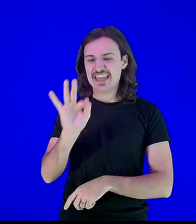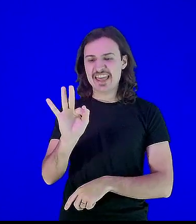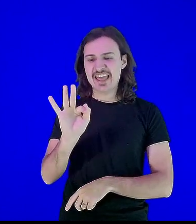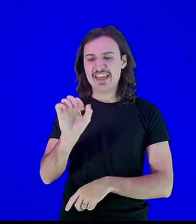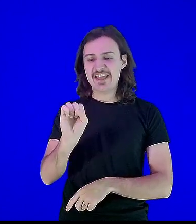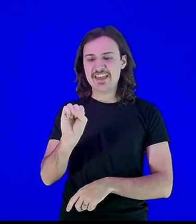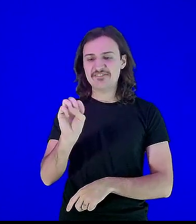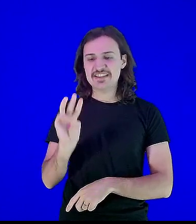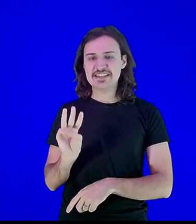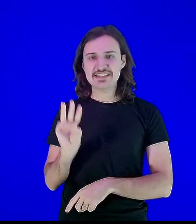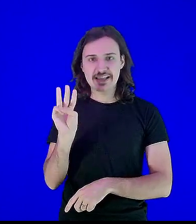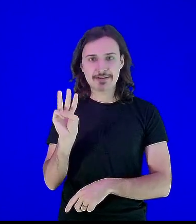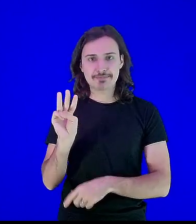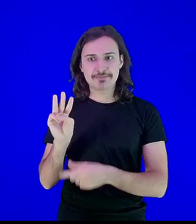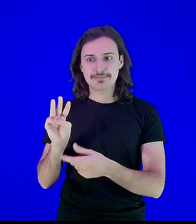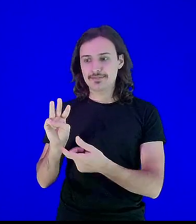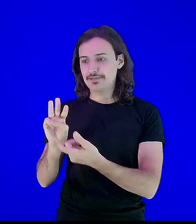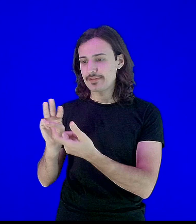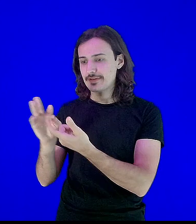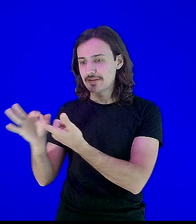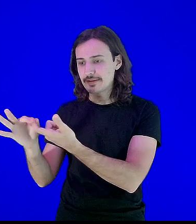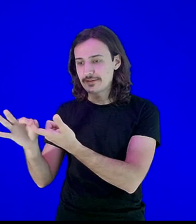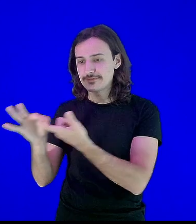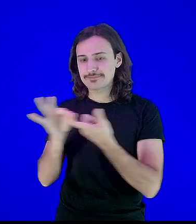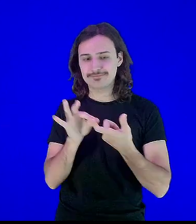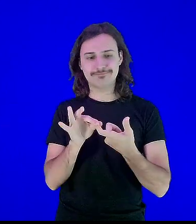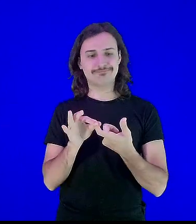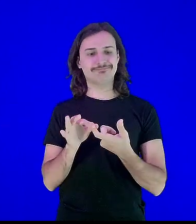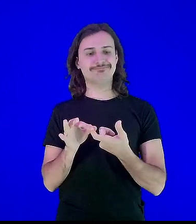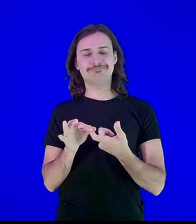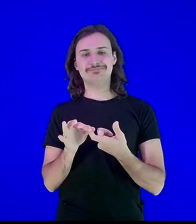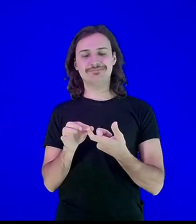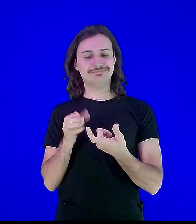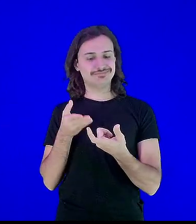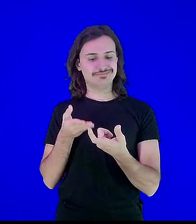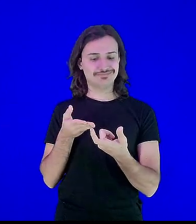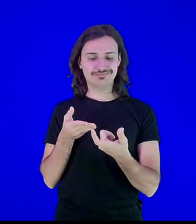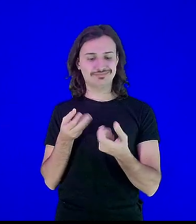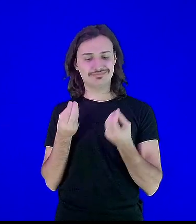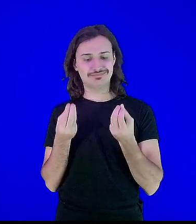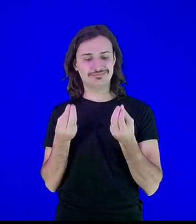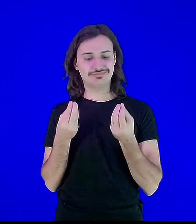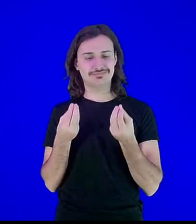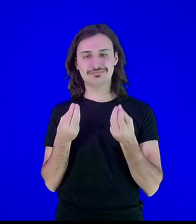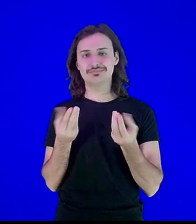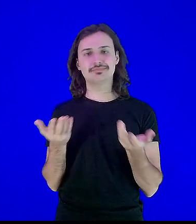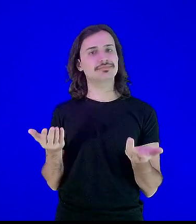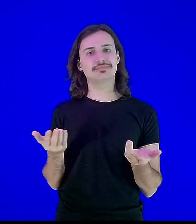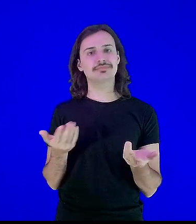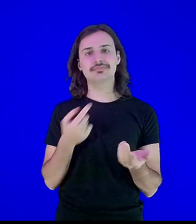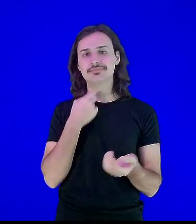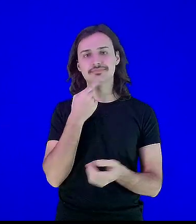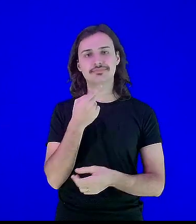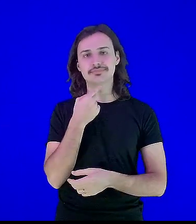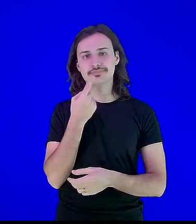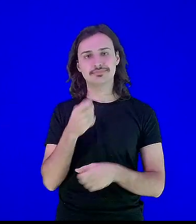if I try to use "FSW" components within a Teleport component it will not work,